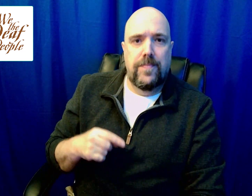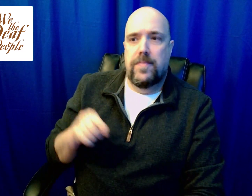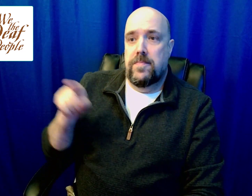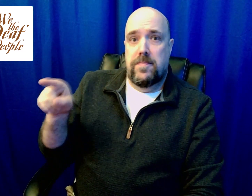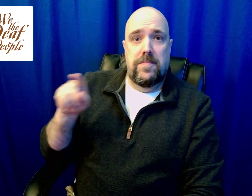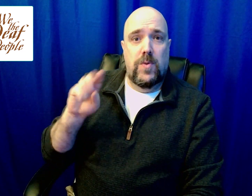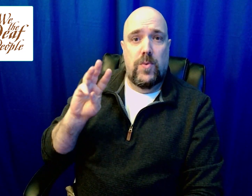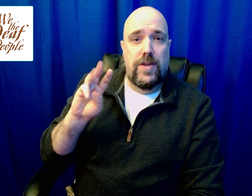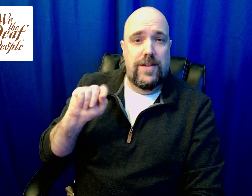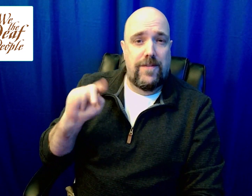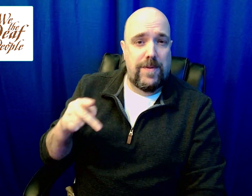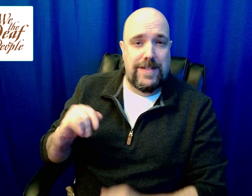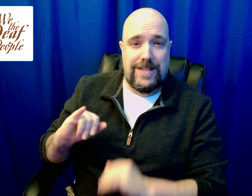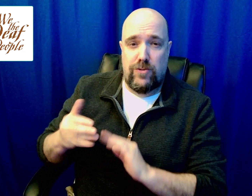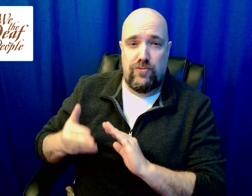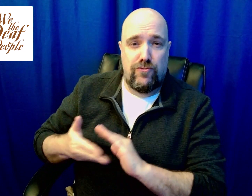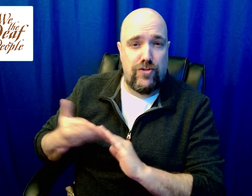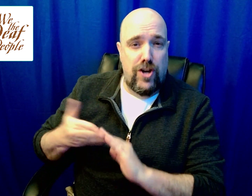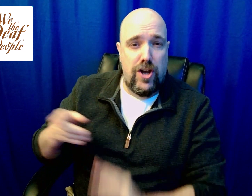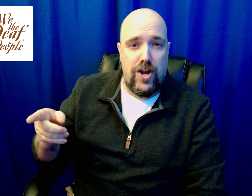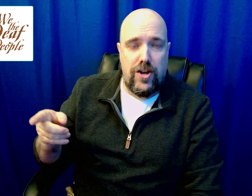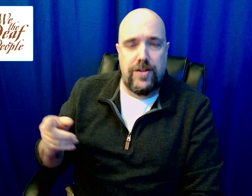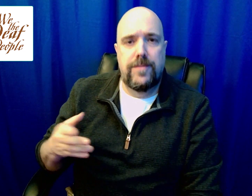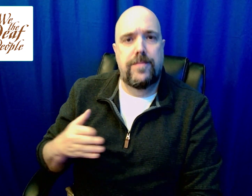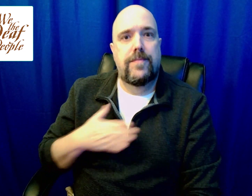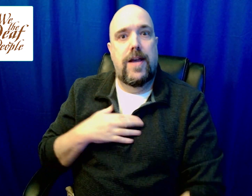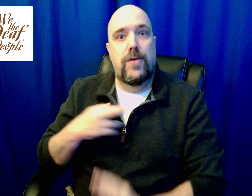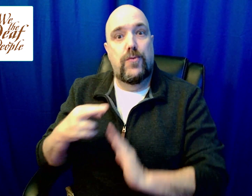WTDP is still running.